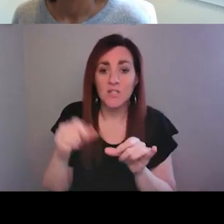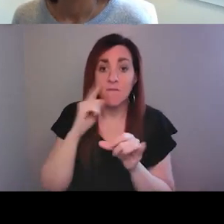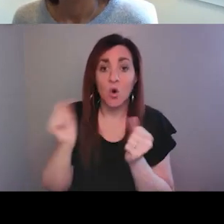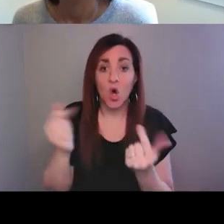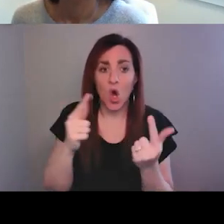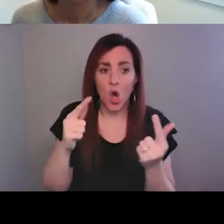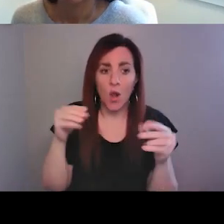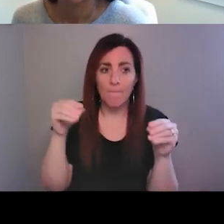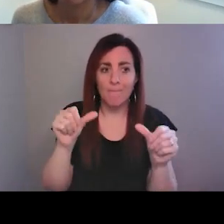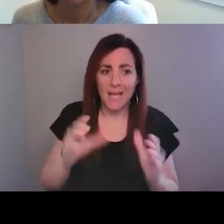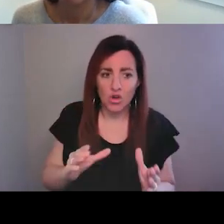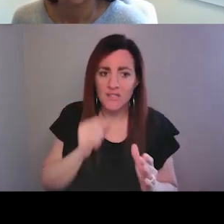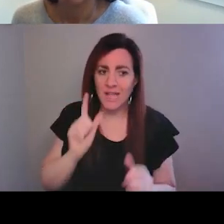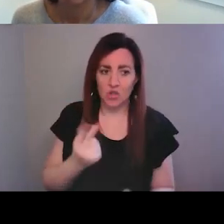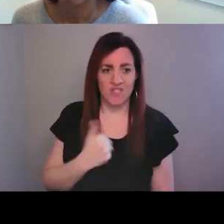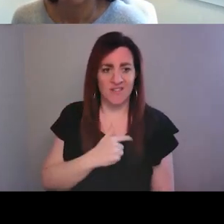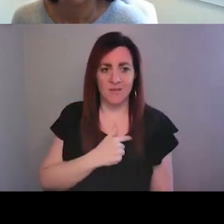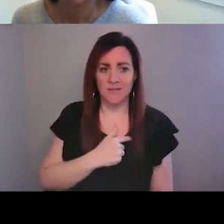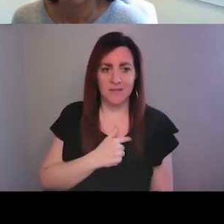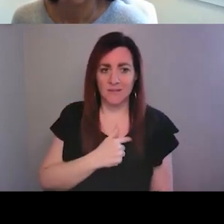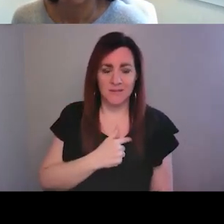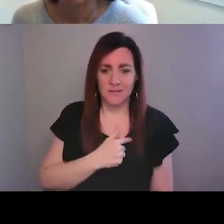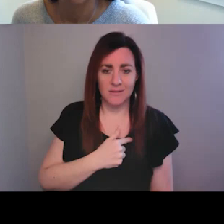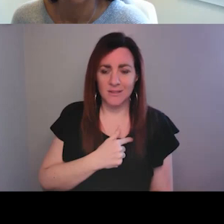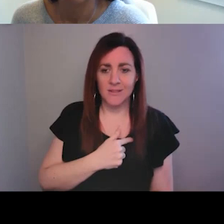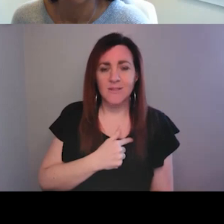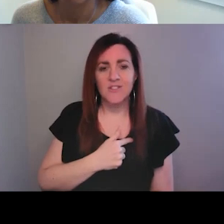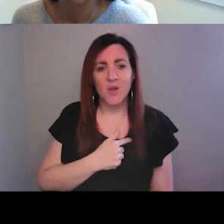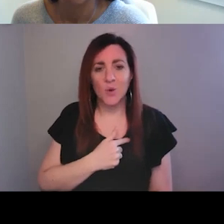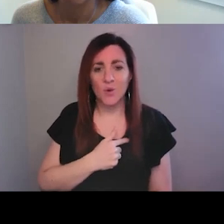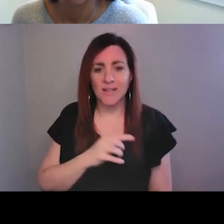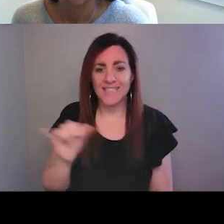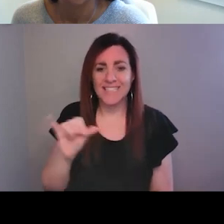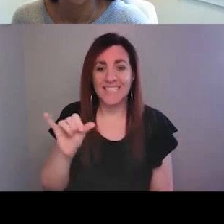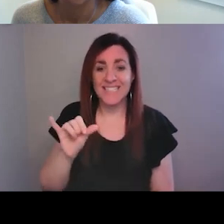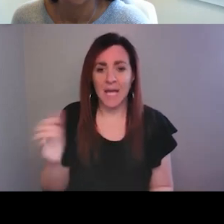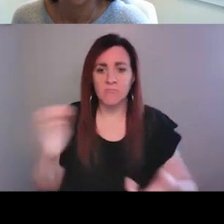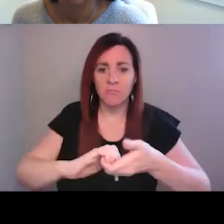AND NOT JUST US AS A QUASI GOVERNMENTAL ORGANIZATION.